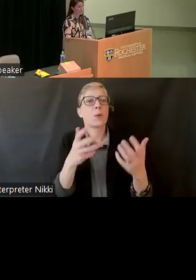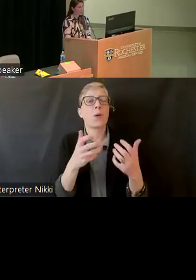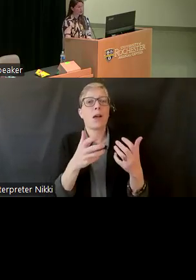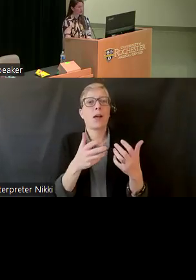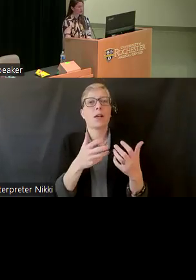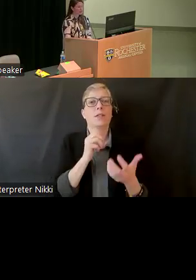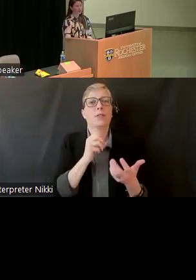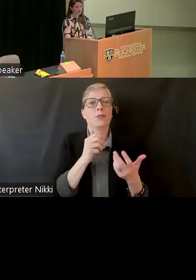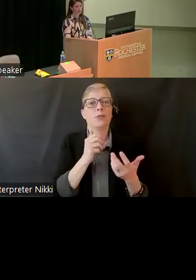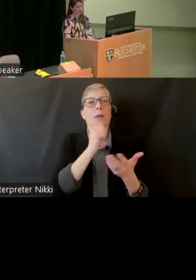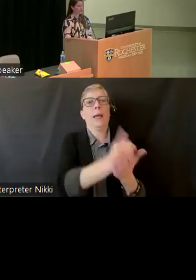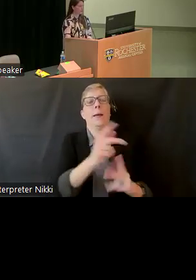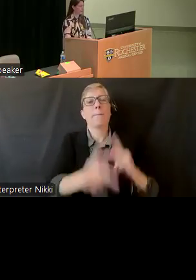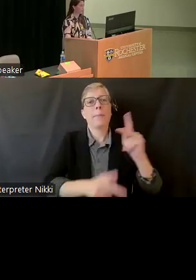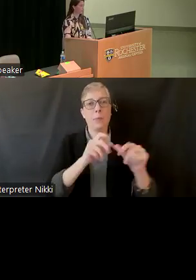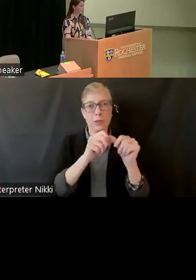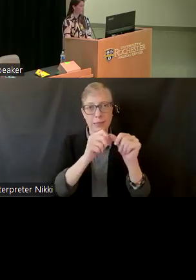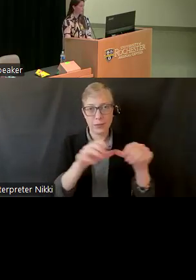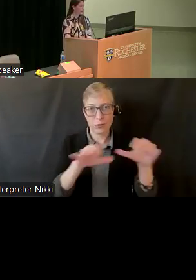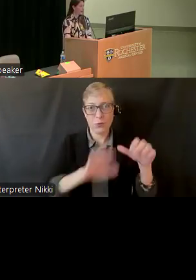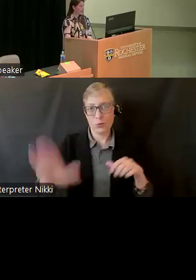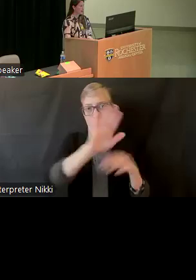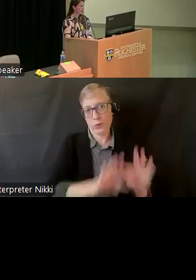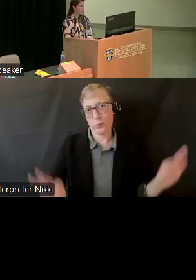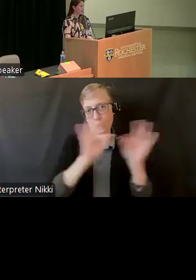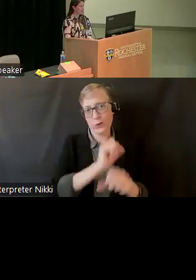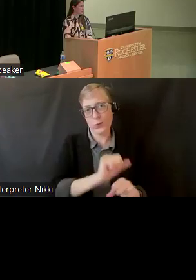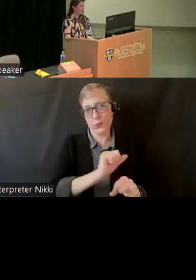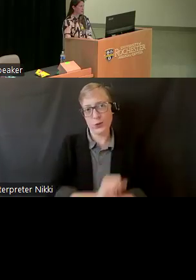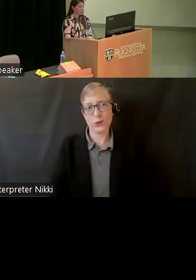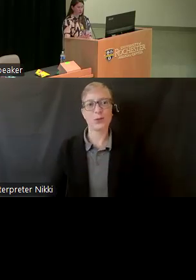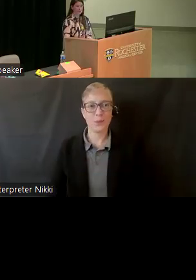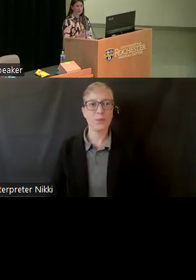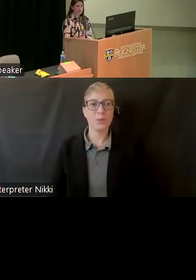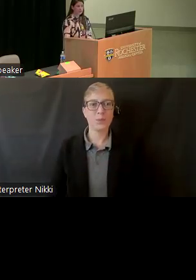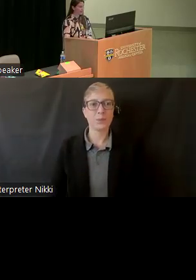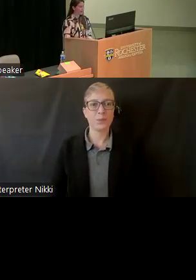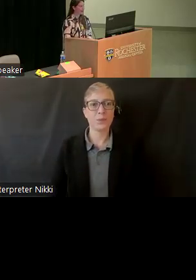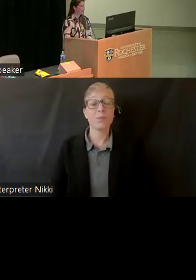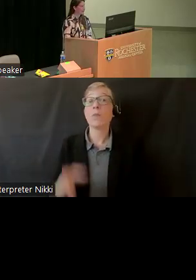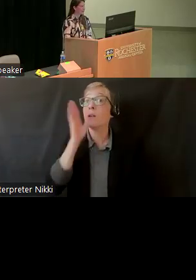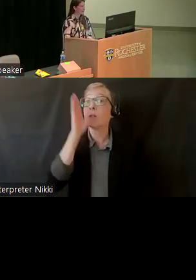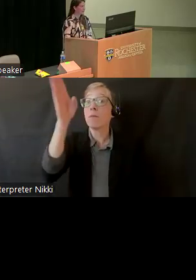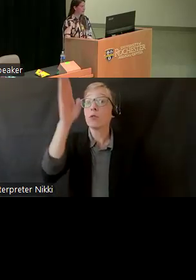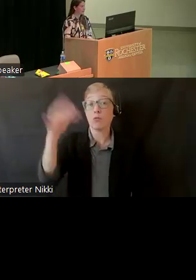the important generous work that you do uh in the future something I'm building right now is